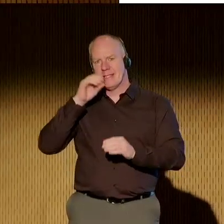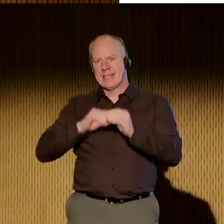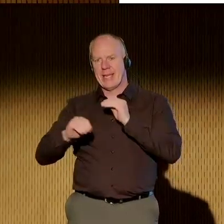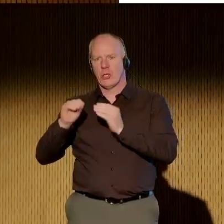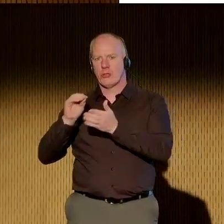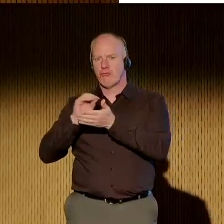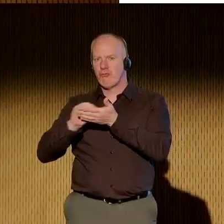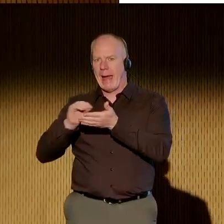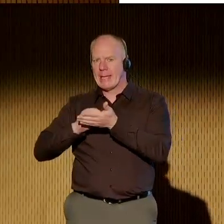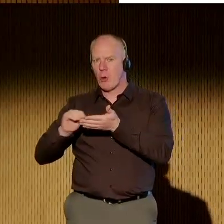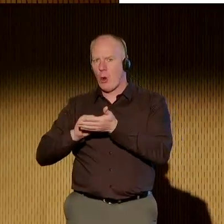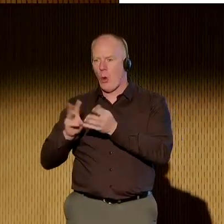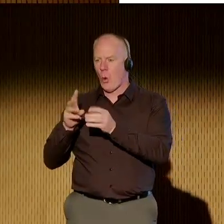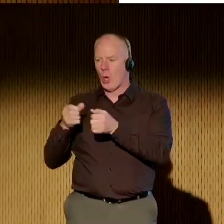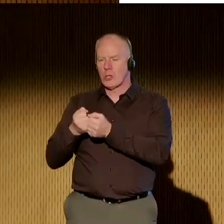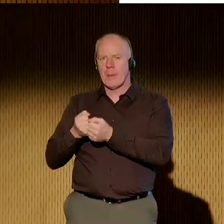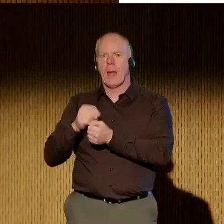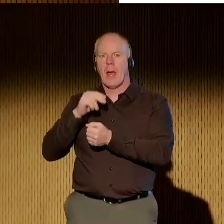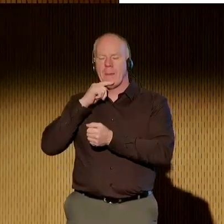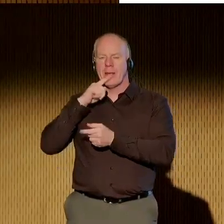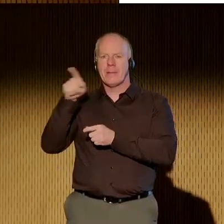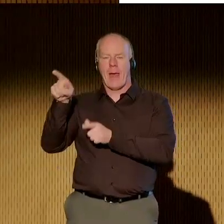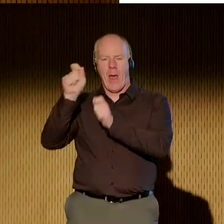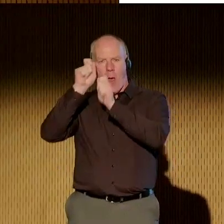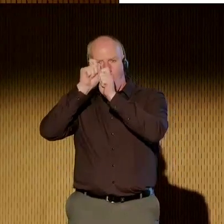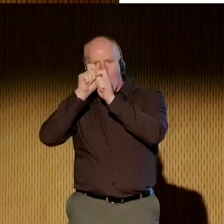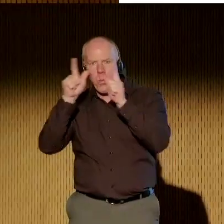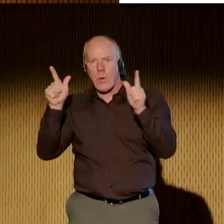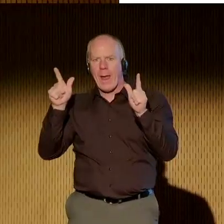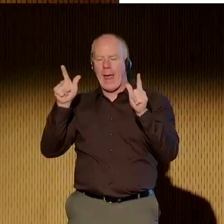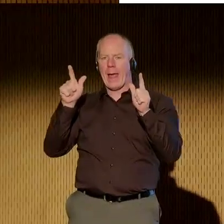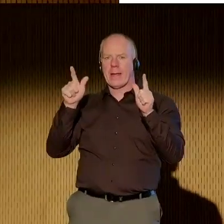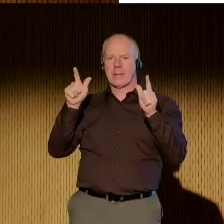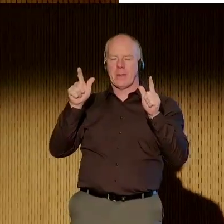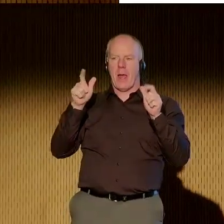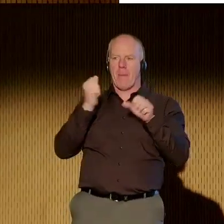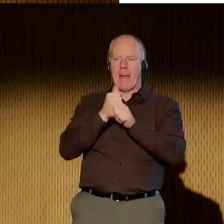the rider is a workshop designed to reawaken and inspire architectural awareness among teachers.